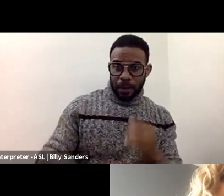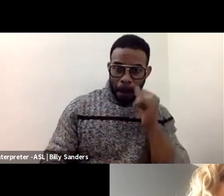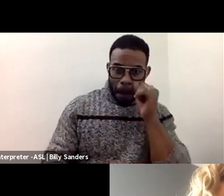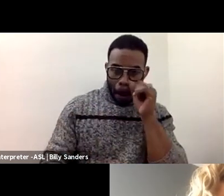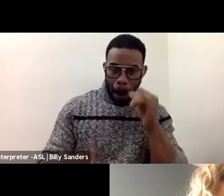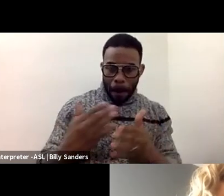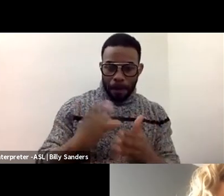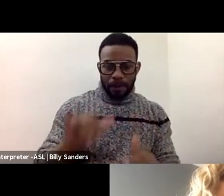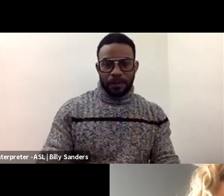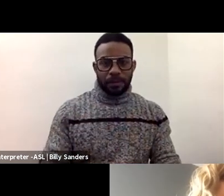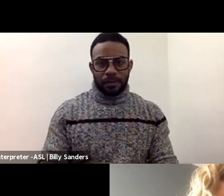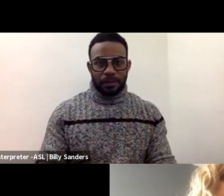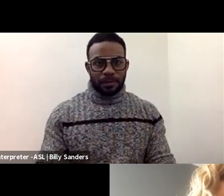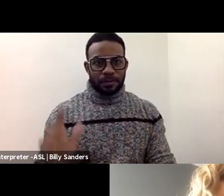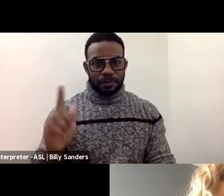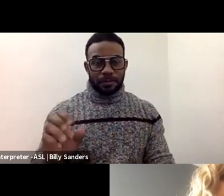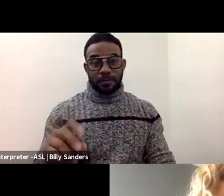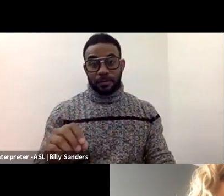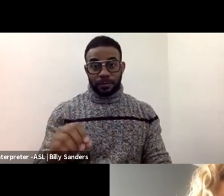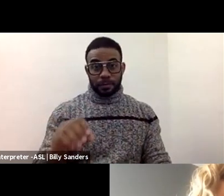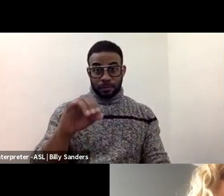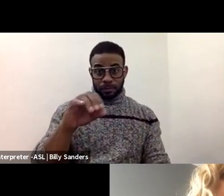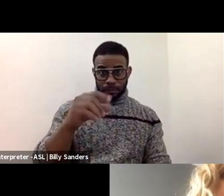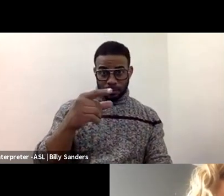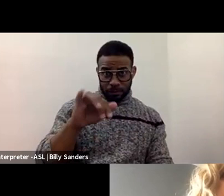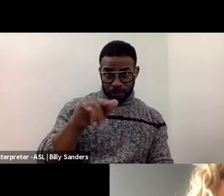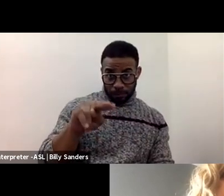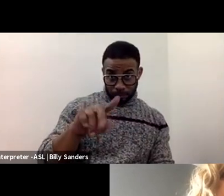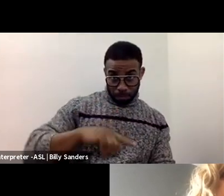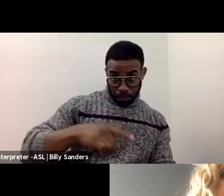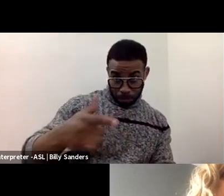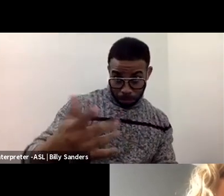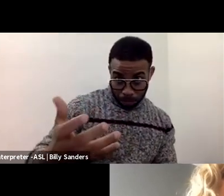of that a bit later. Gillian, would you like to go next?